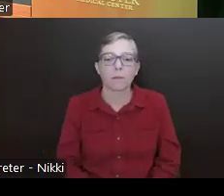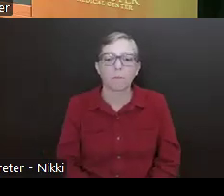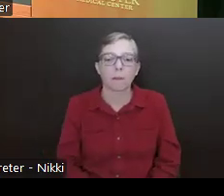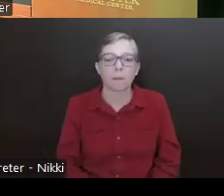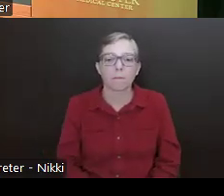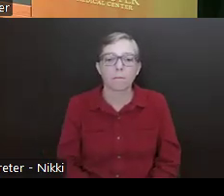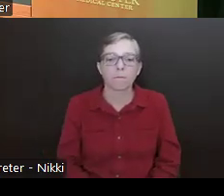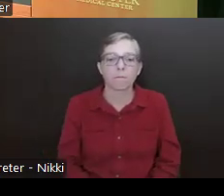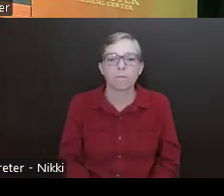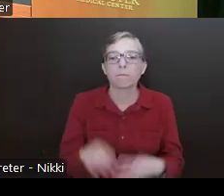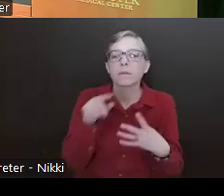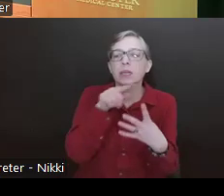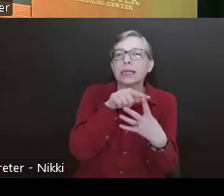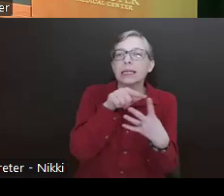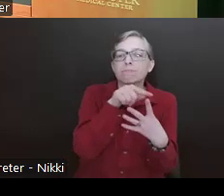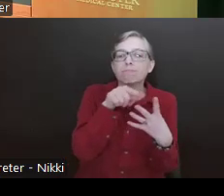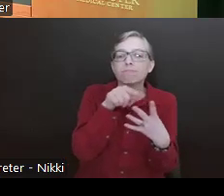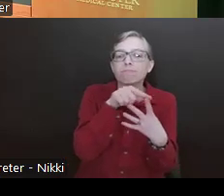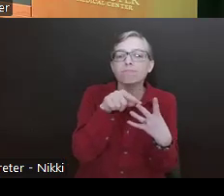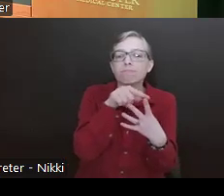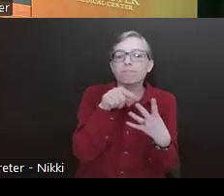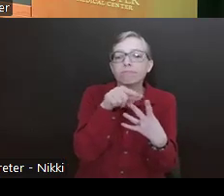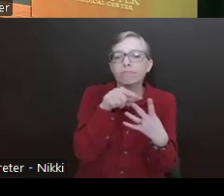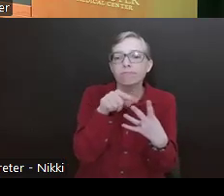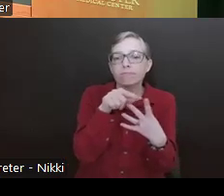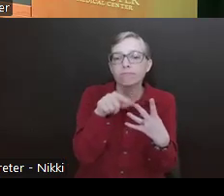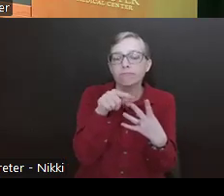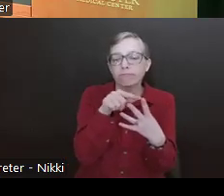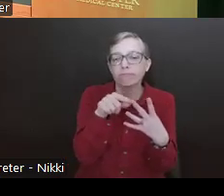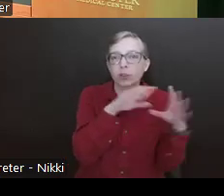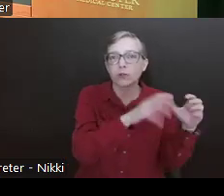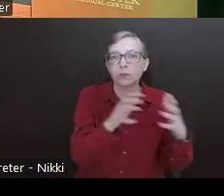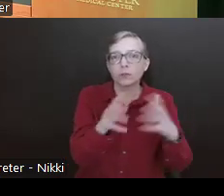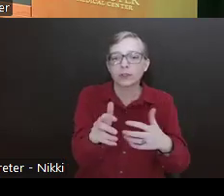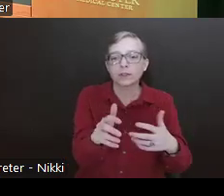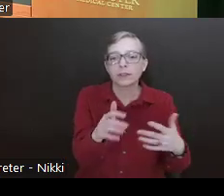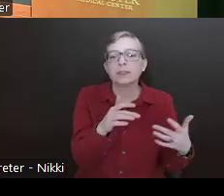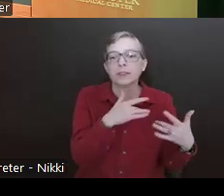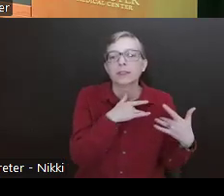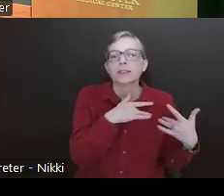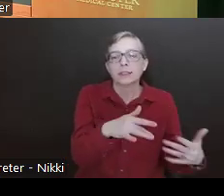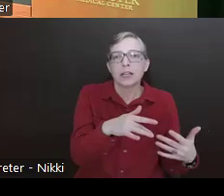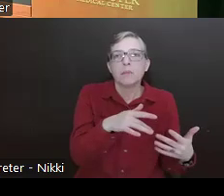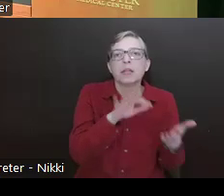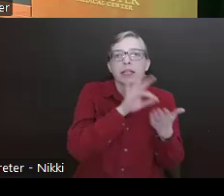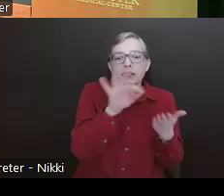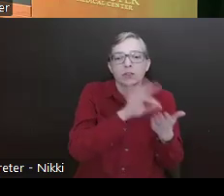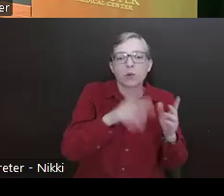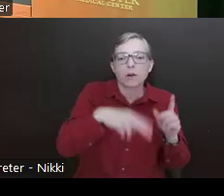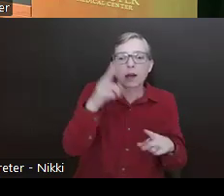folks um end up scoring primarily on these kind of sleep fatigue uh appetite types of items and